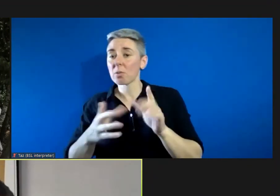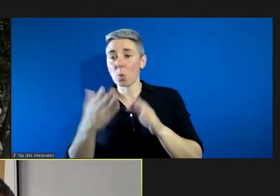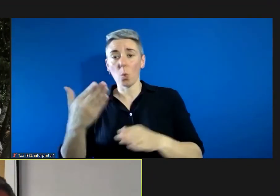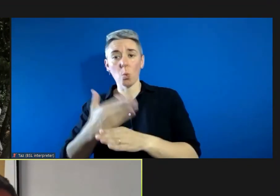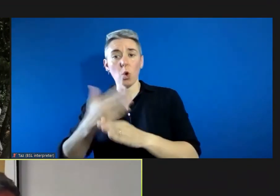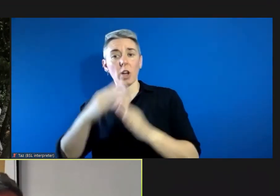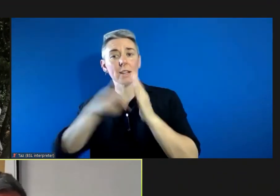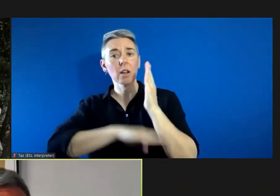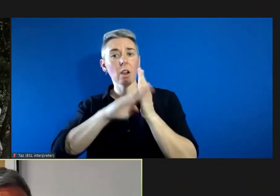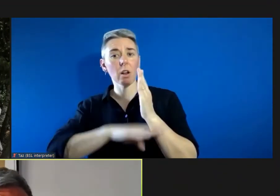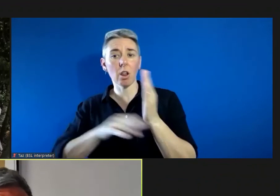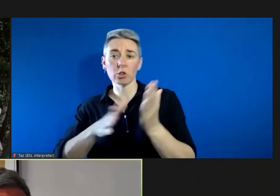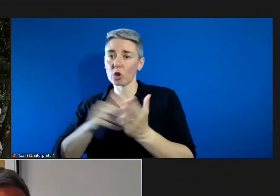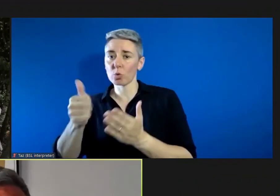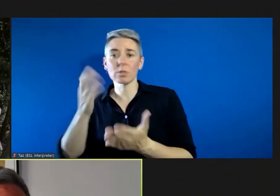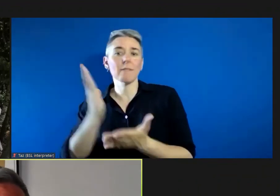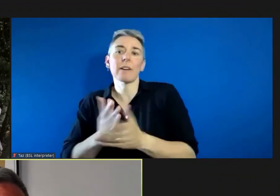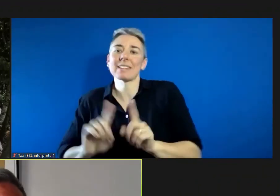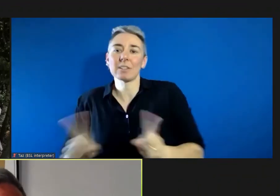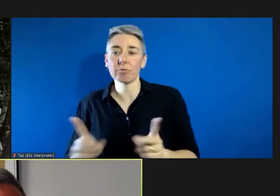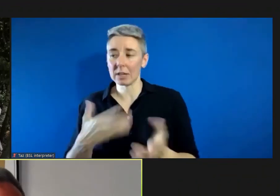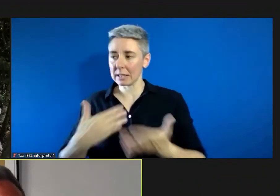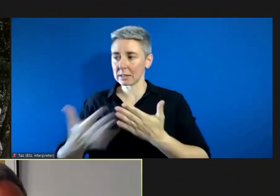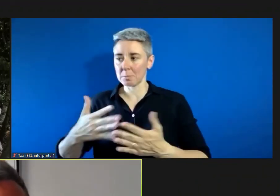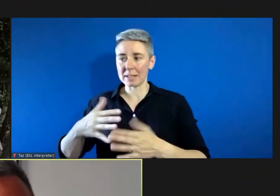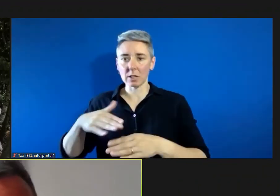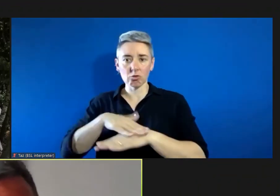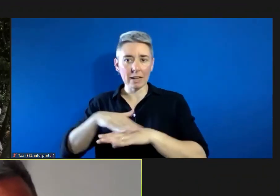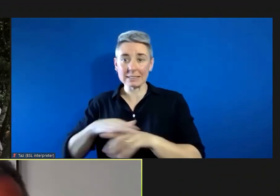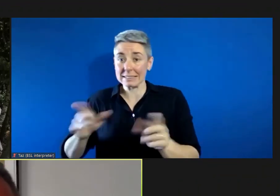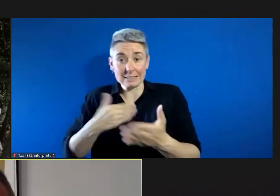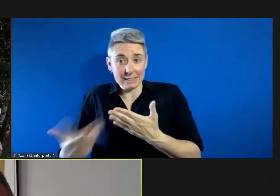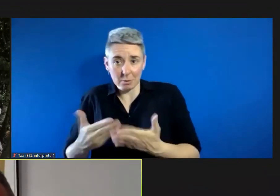no matter what your diversity is, to that have a very middle-class culture,